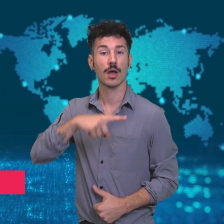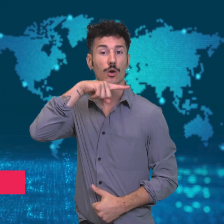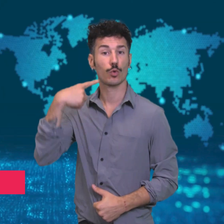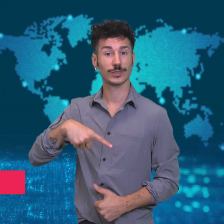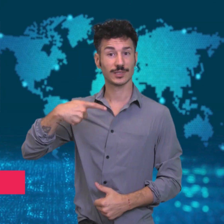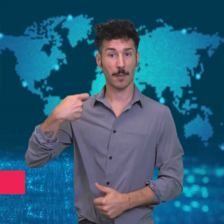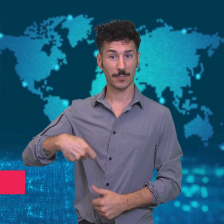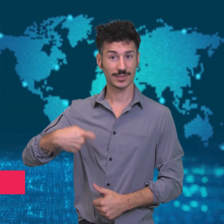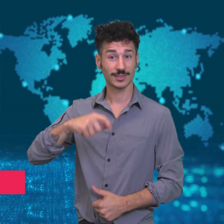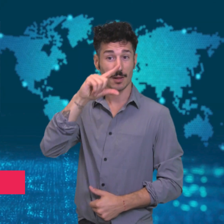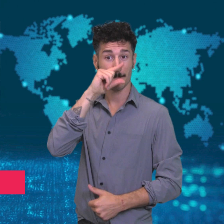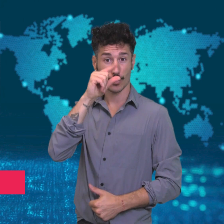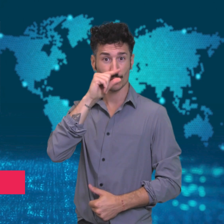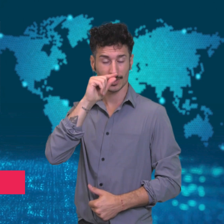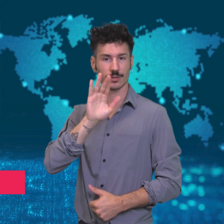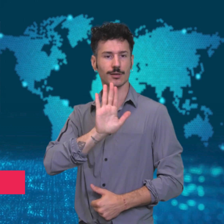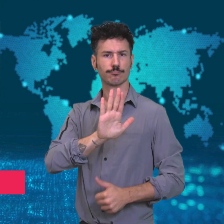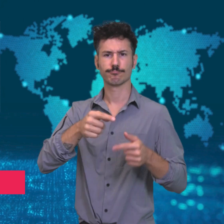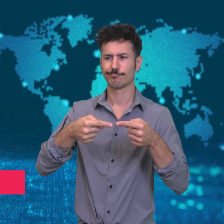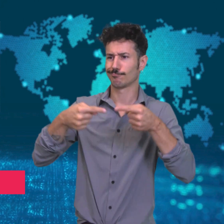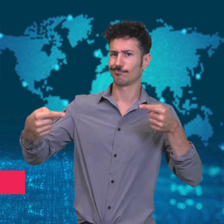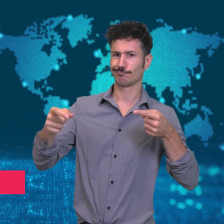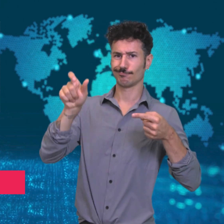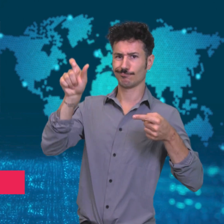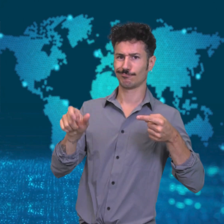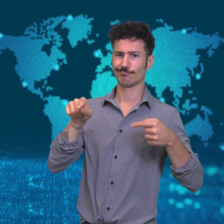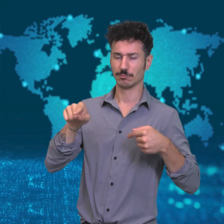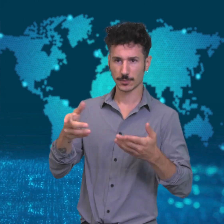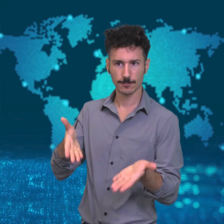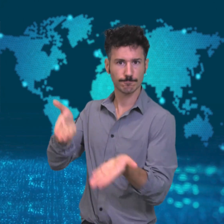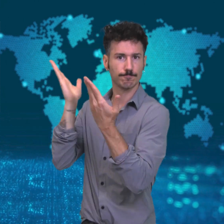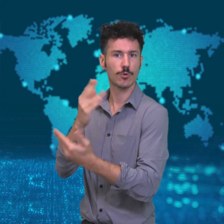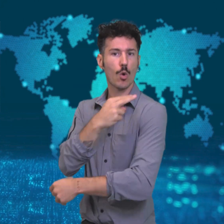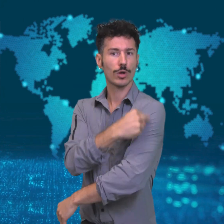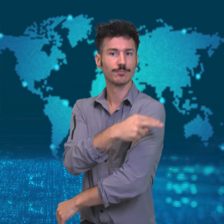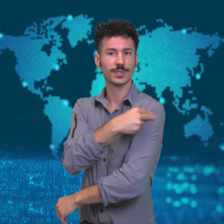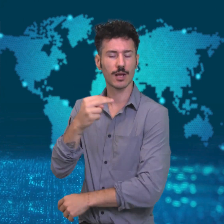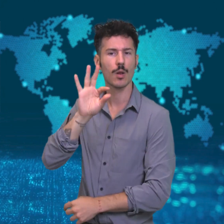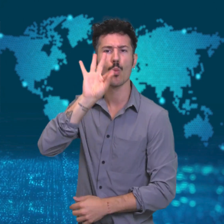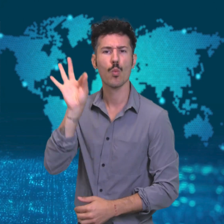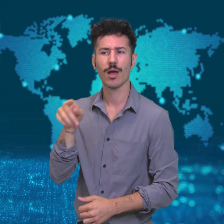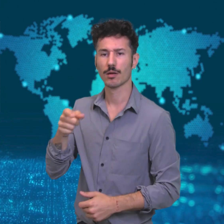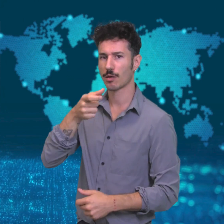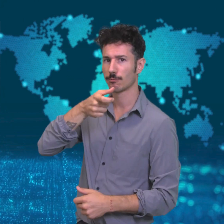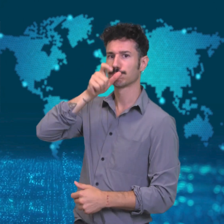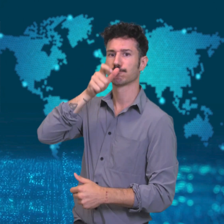[Alessio]: Russian President Putin’s number one opponent is